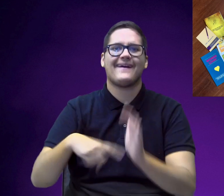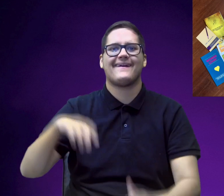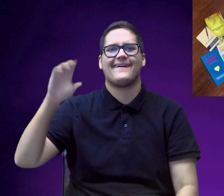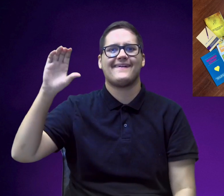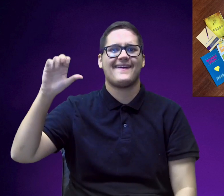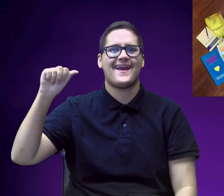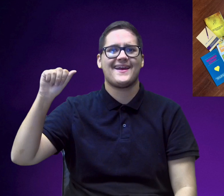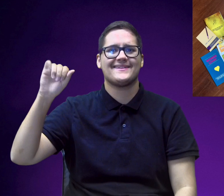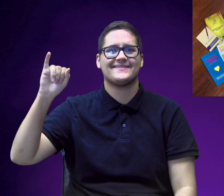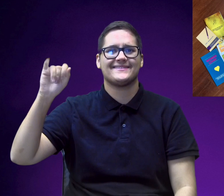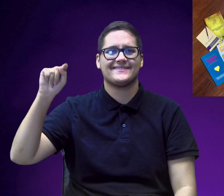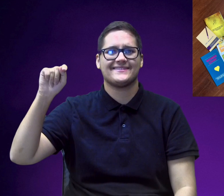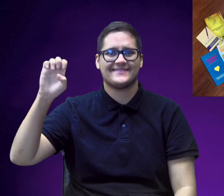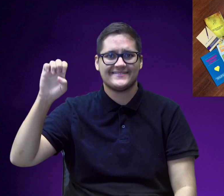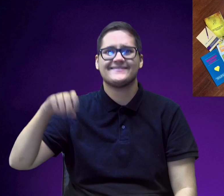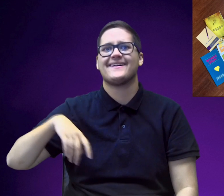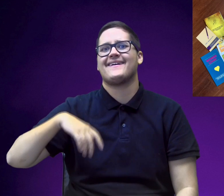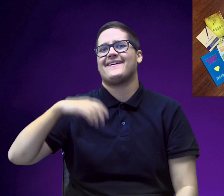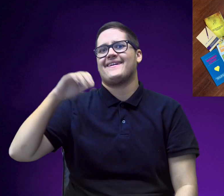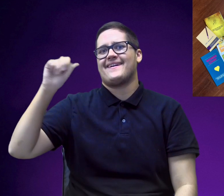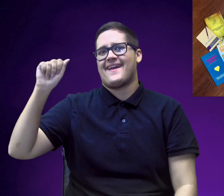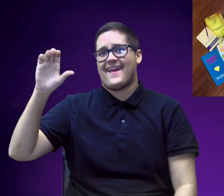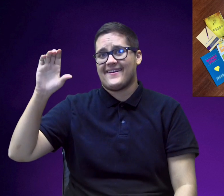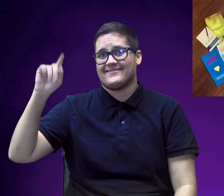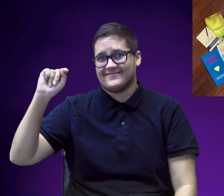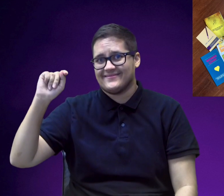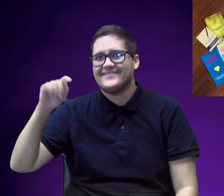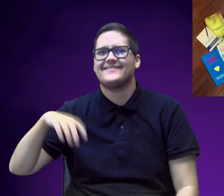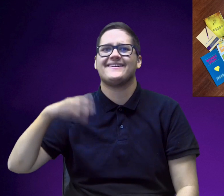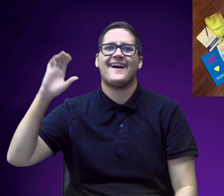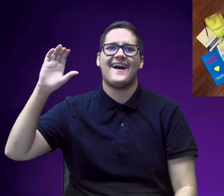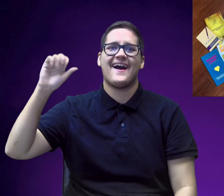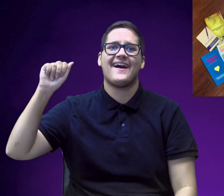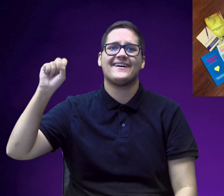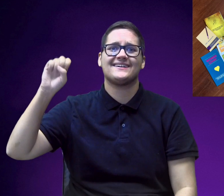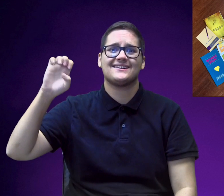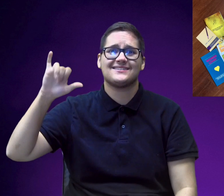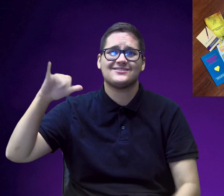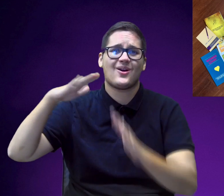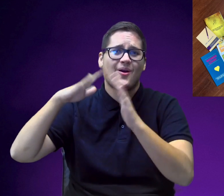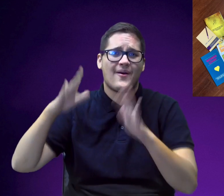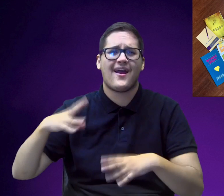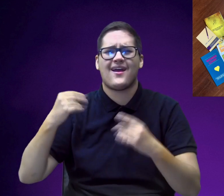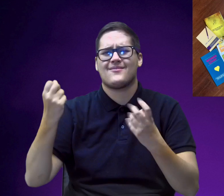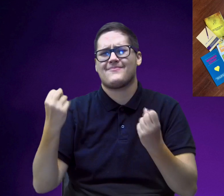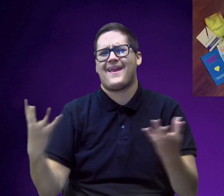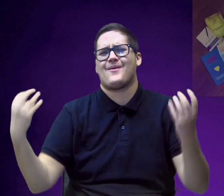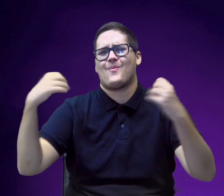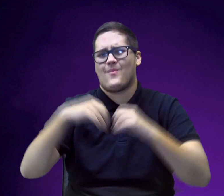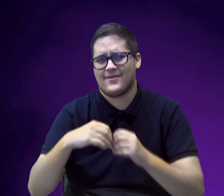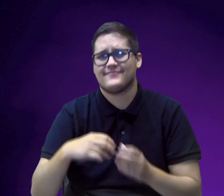For instance, CATIE, ACT, Casey House, and many more.